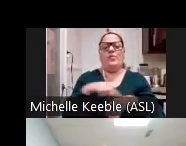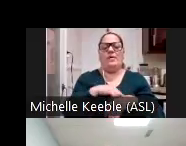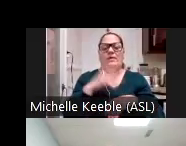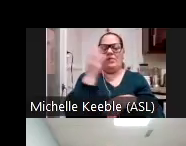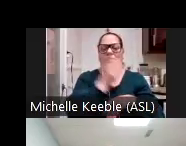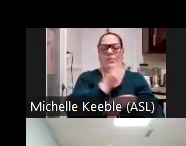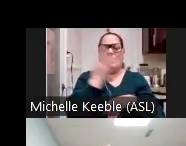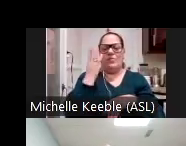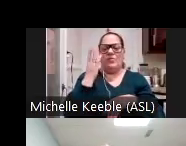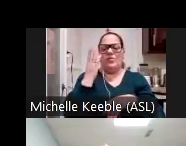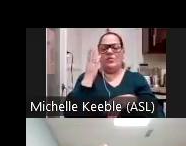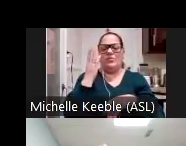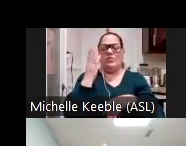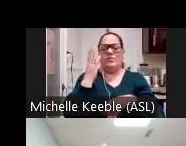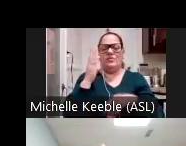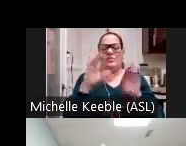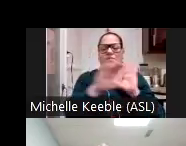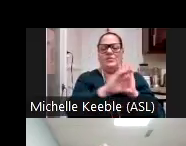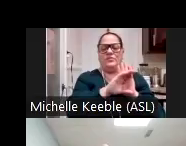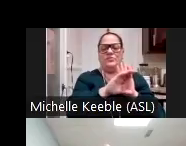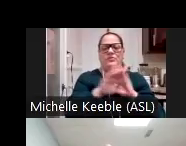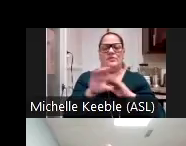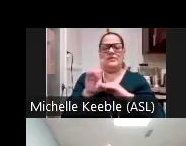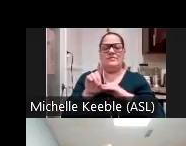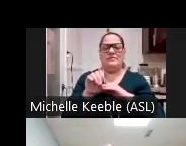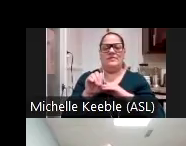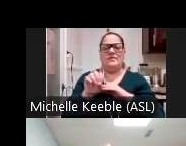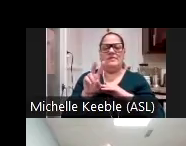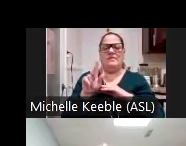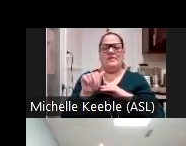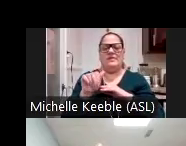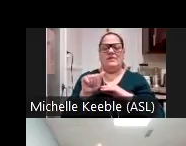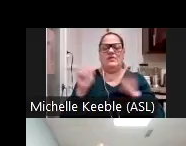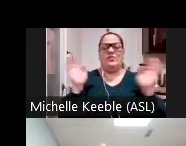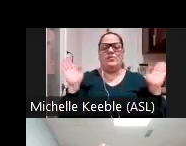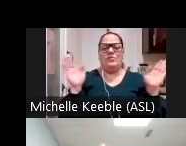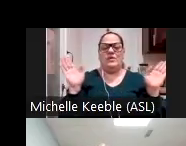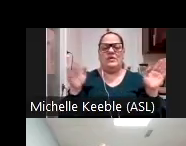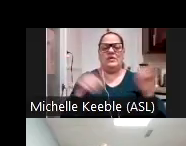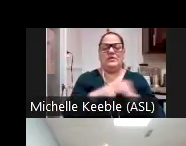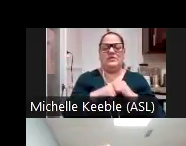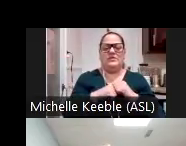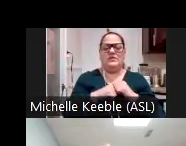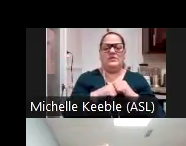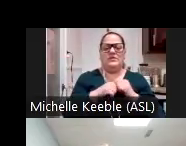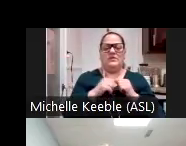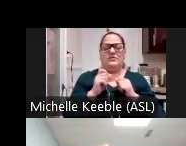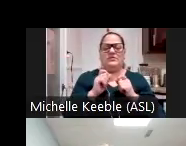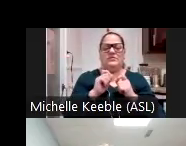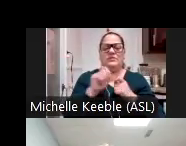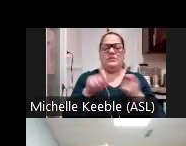of Devva. Um she has wings. Uh she's facing one particular direction wearing her lovely glasses